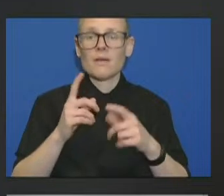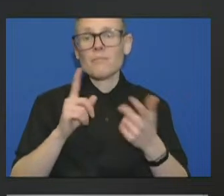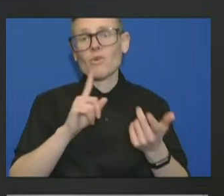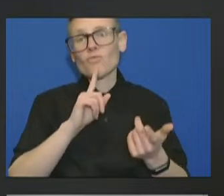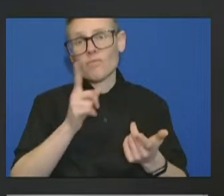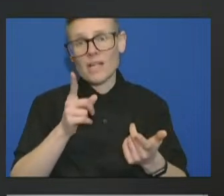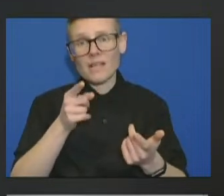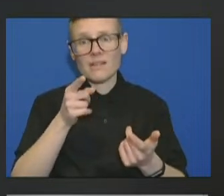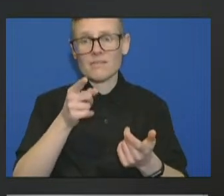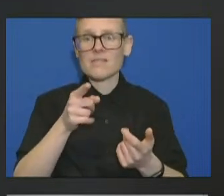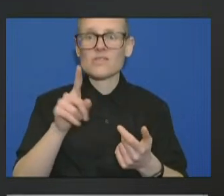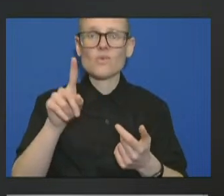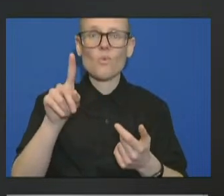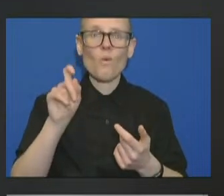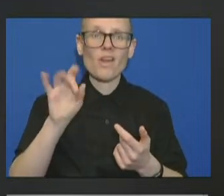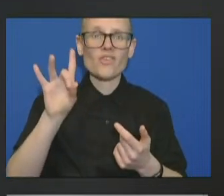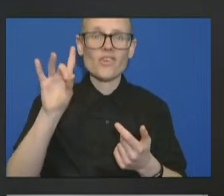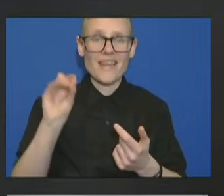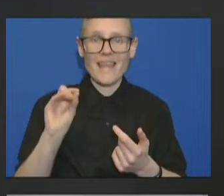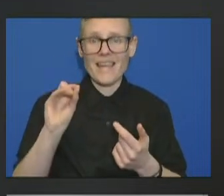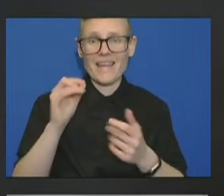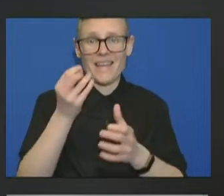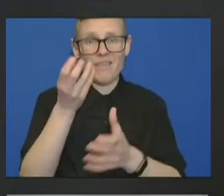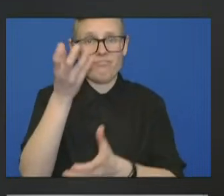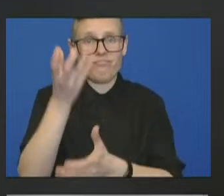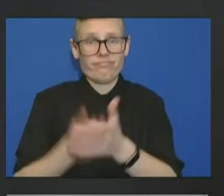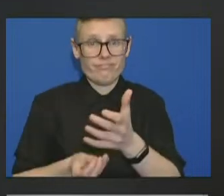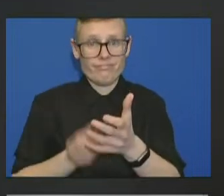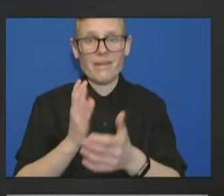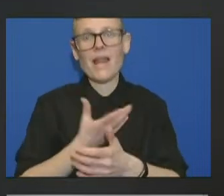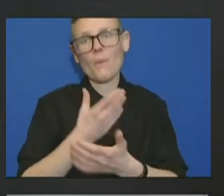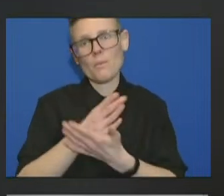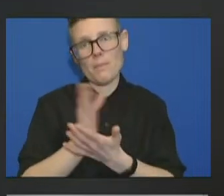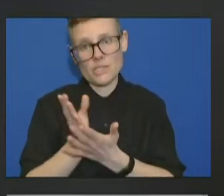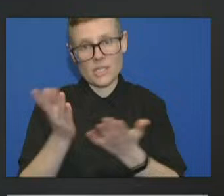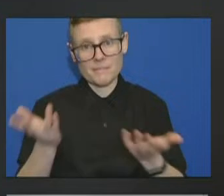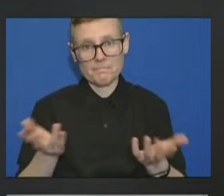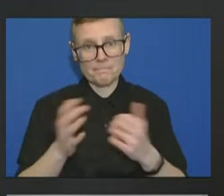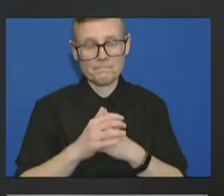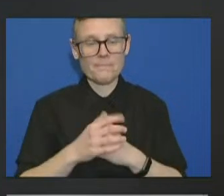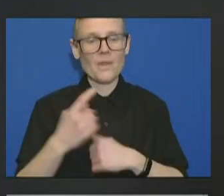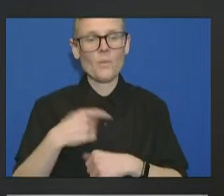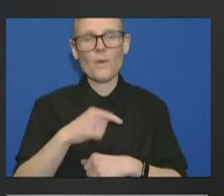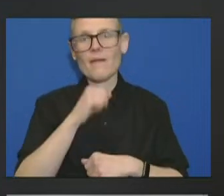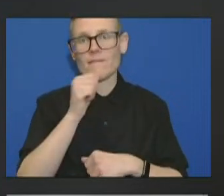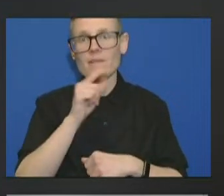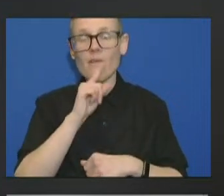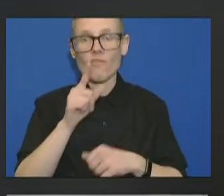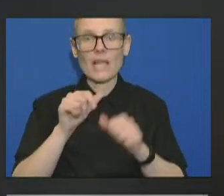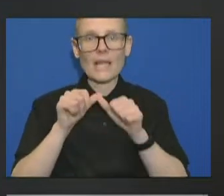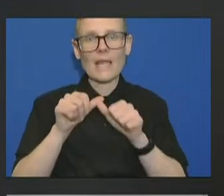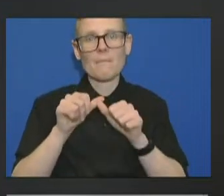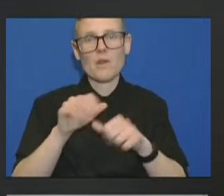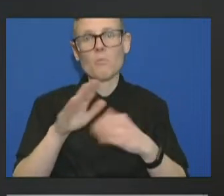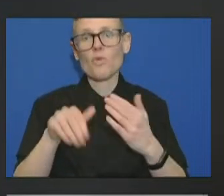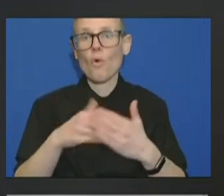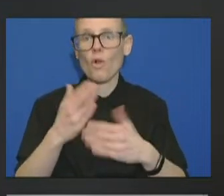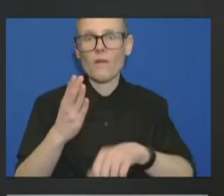they need to be. The reality is, is that this is a almost a $180